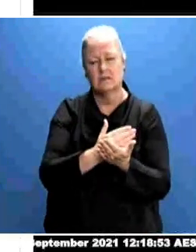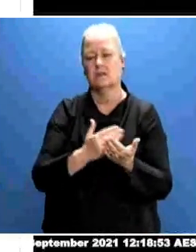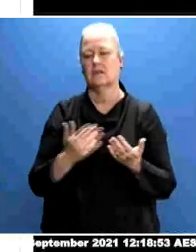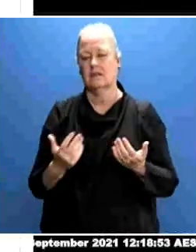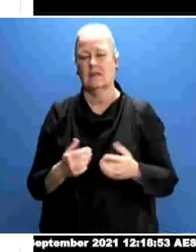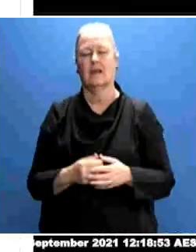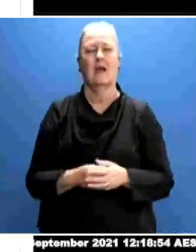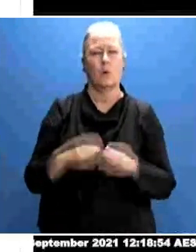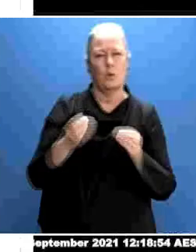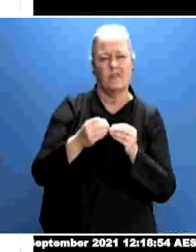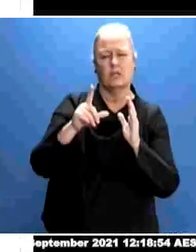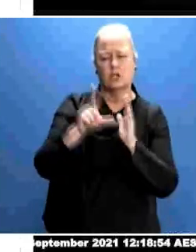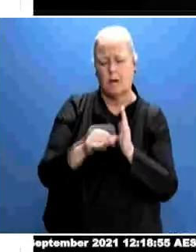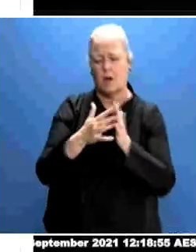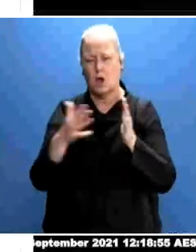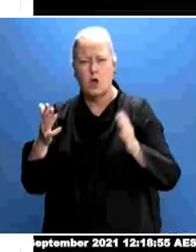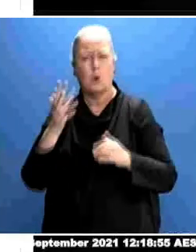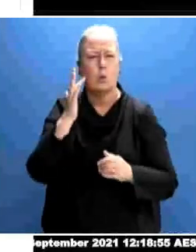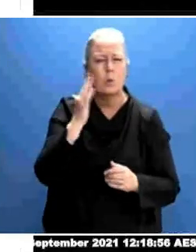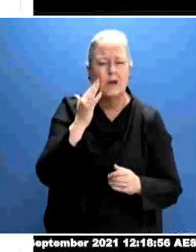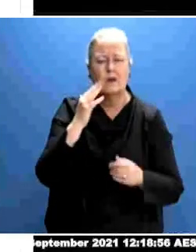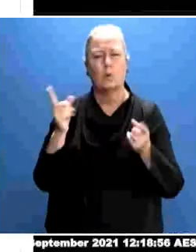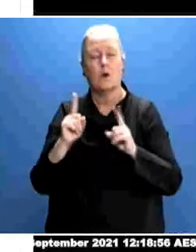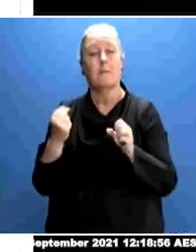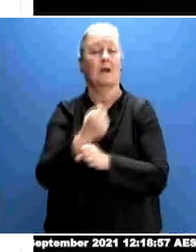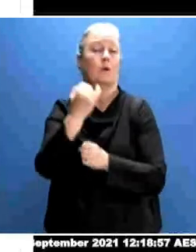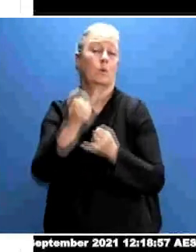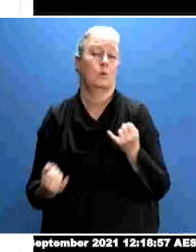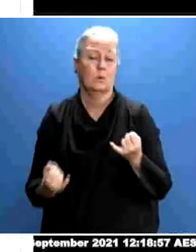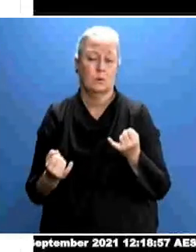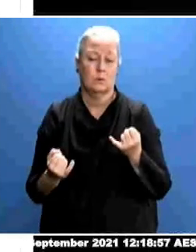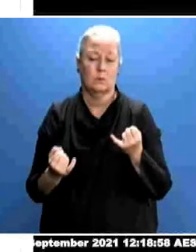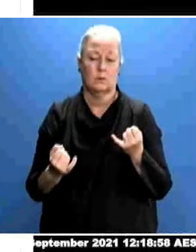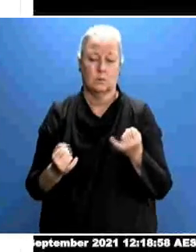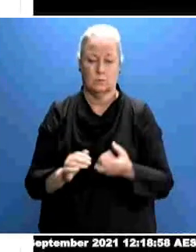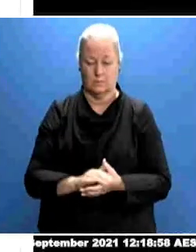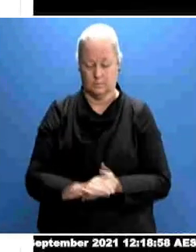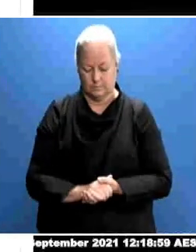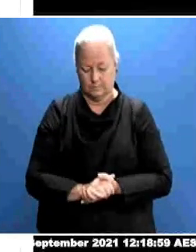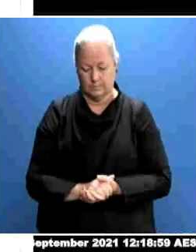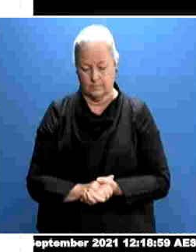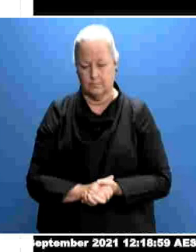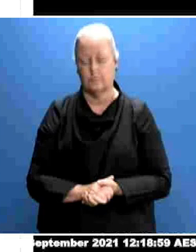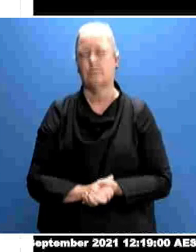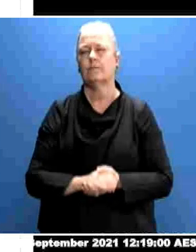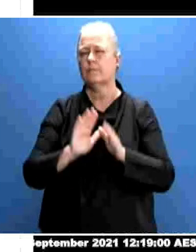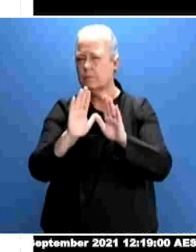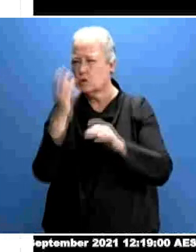Sorry, Mr Espie, can I just interrupt you there, because there's a number of things that you've spoken about there and I just want